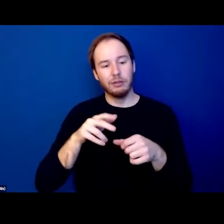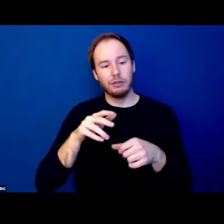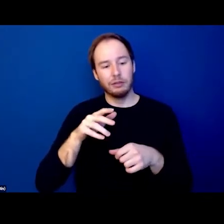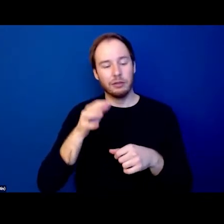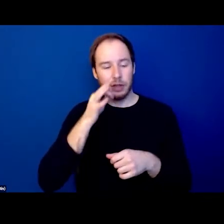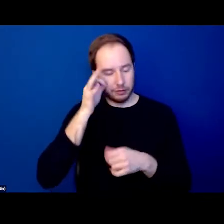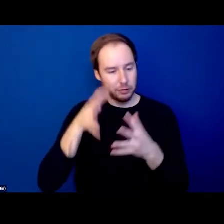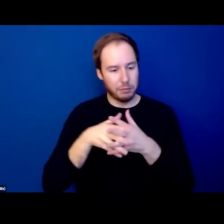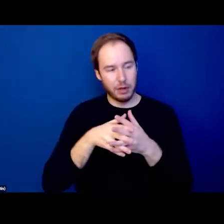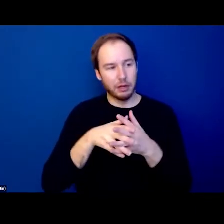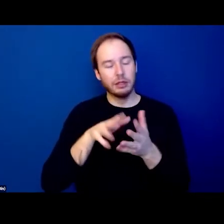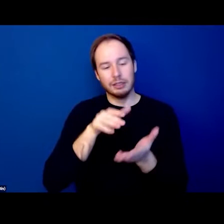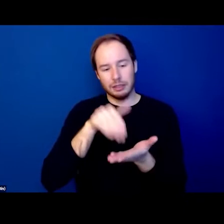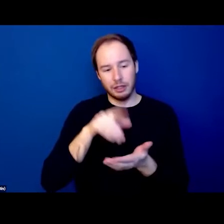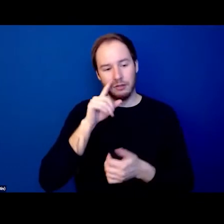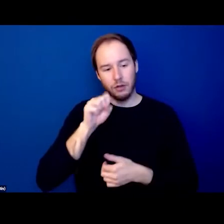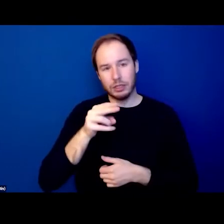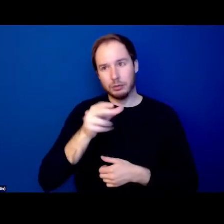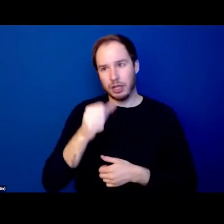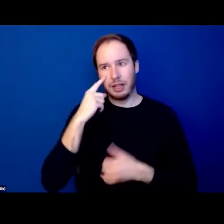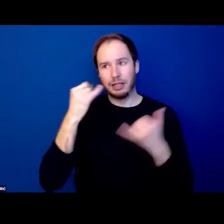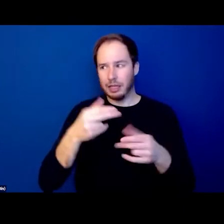which I now believe is Native Connections.